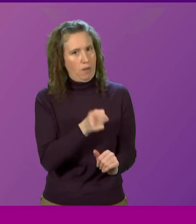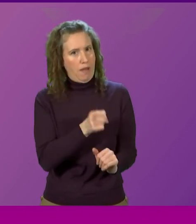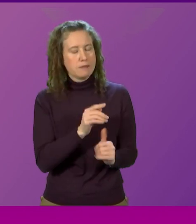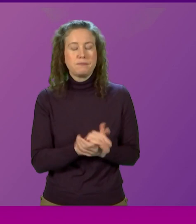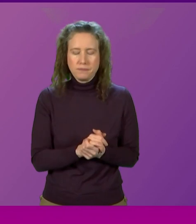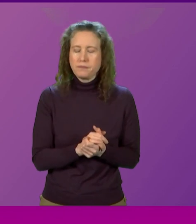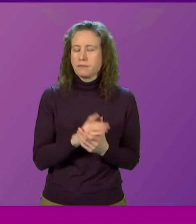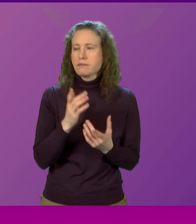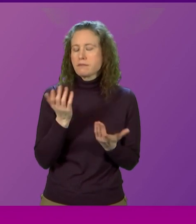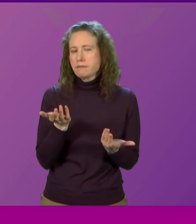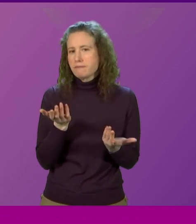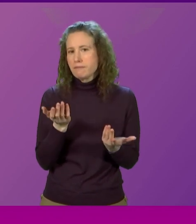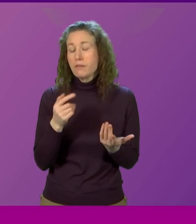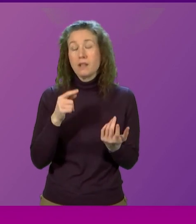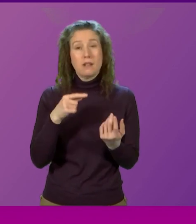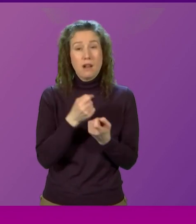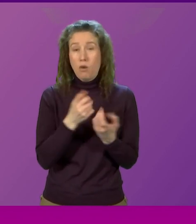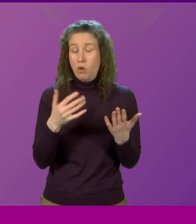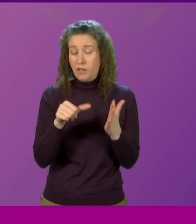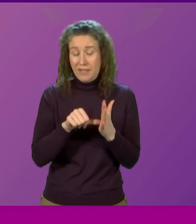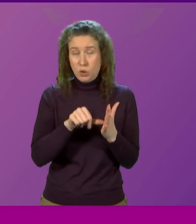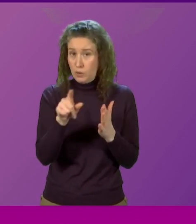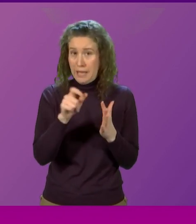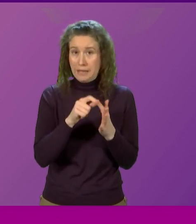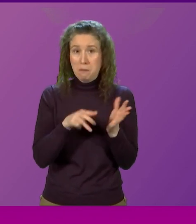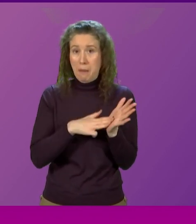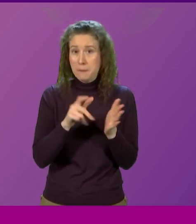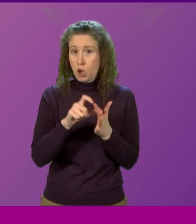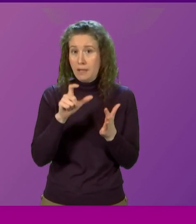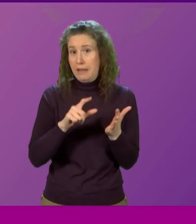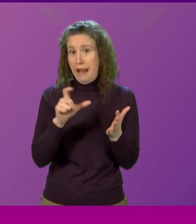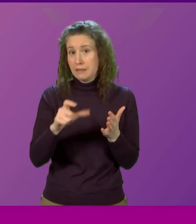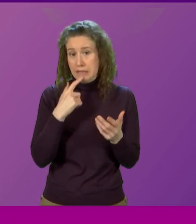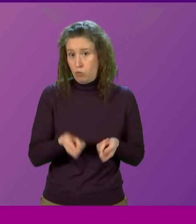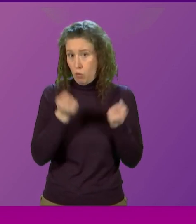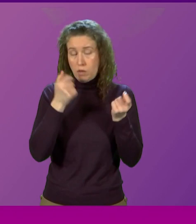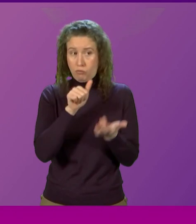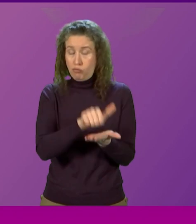For all the issues that she rightly brings to the chamber about the operation of the